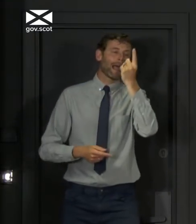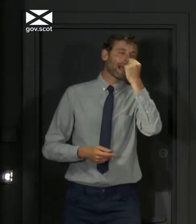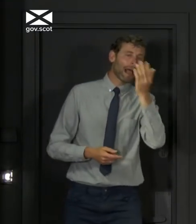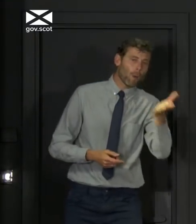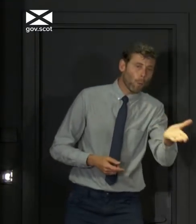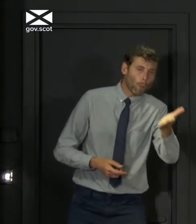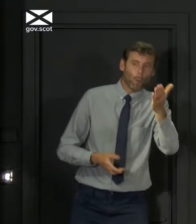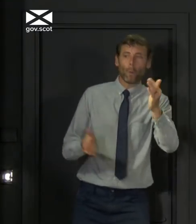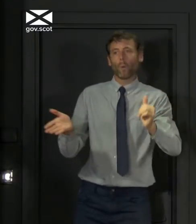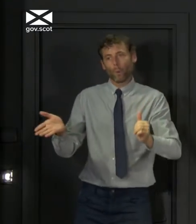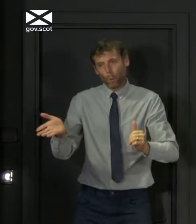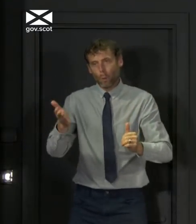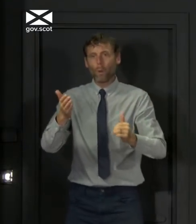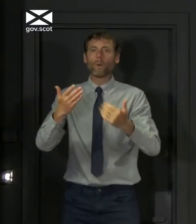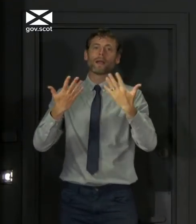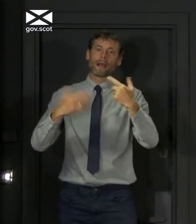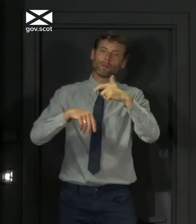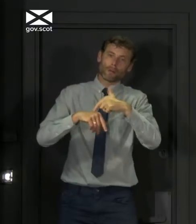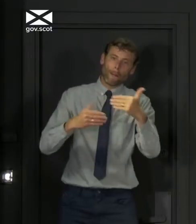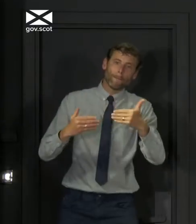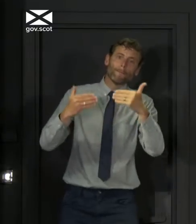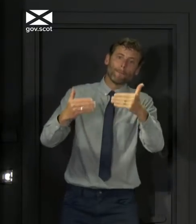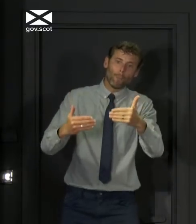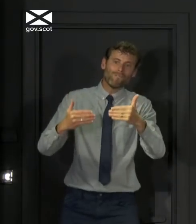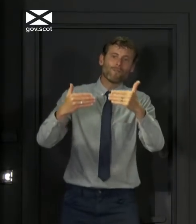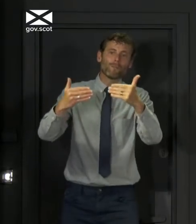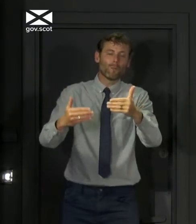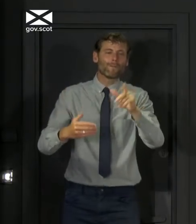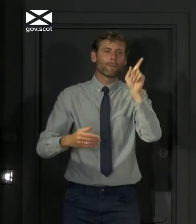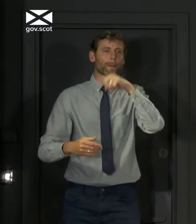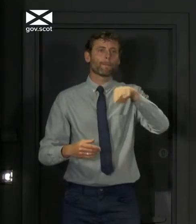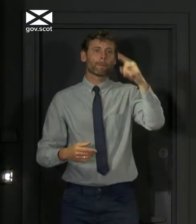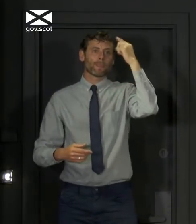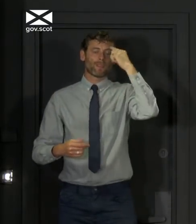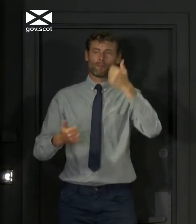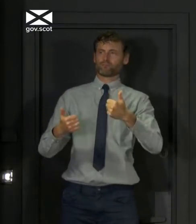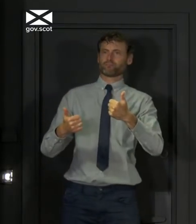It is perhaps human nature. And of course, the potential for that increases - as people